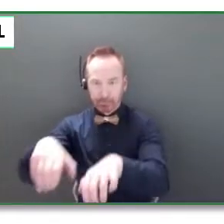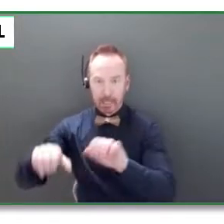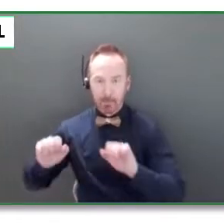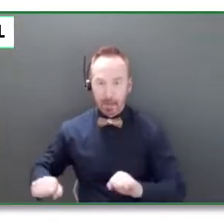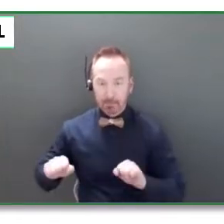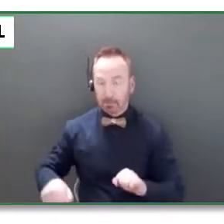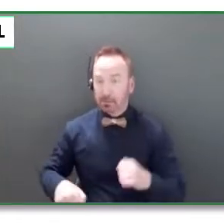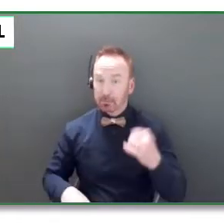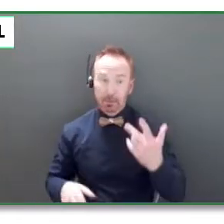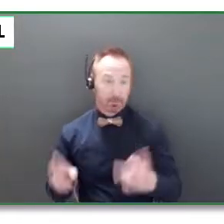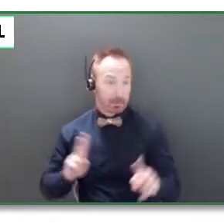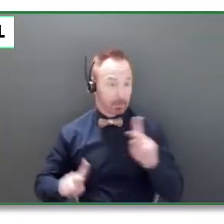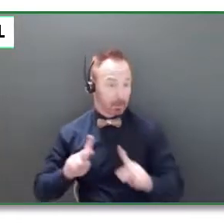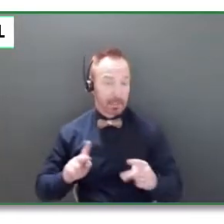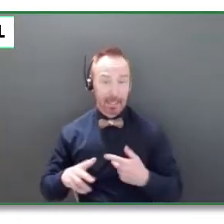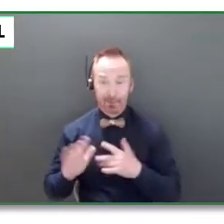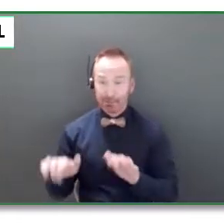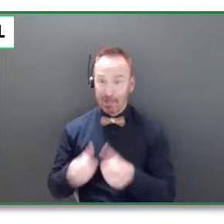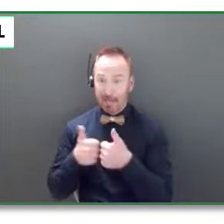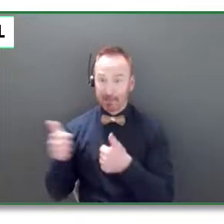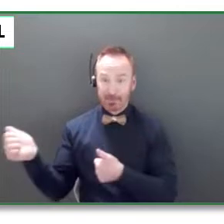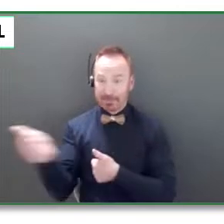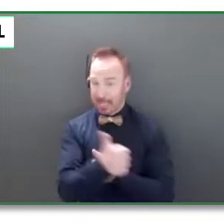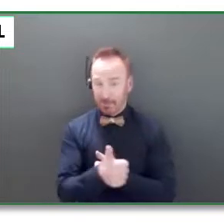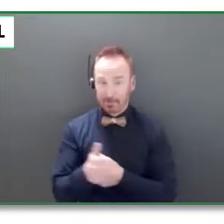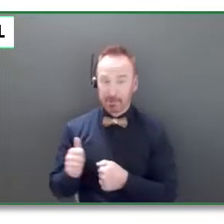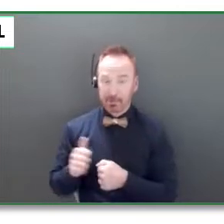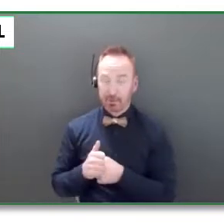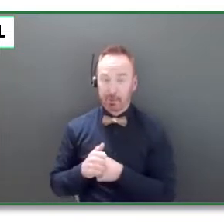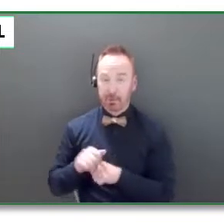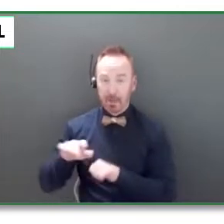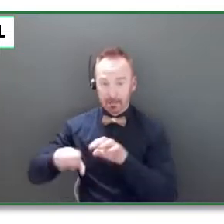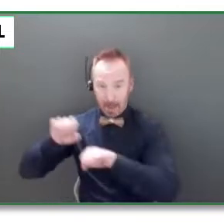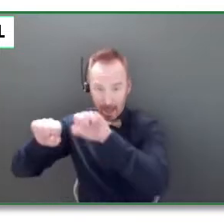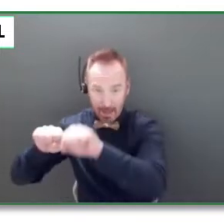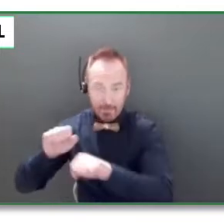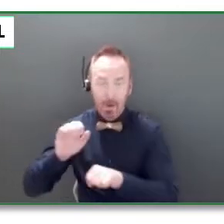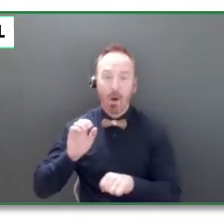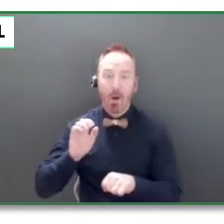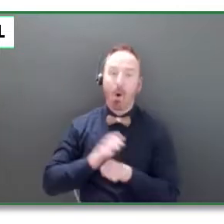the facilities. This is an example of universal design and physical literacy